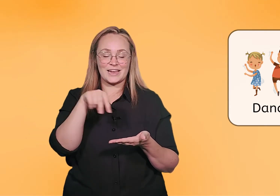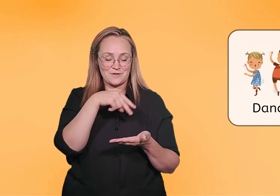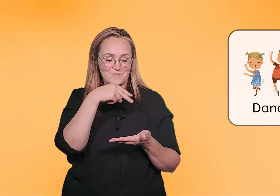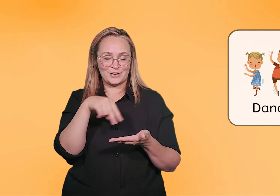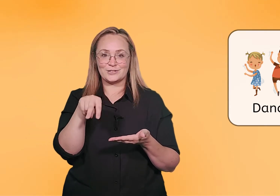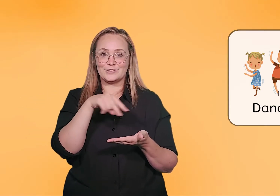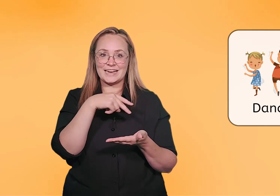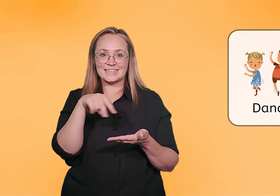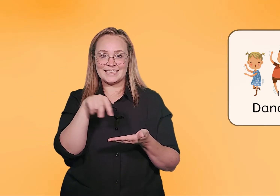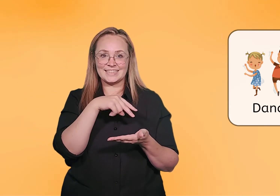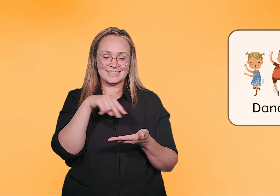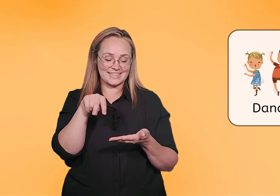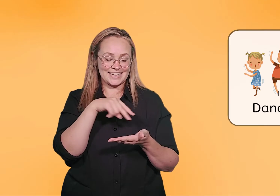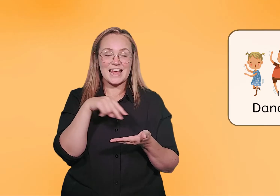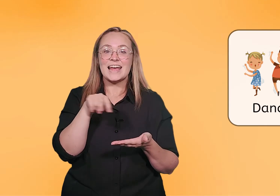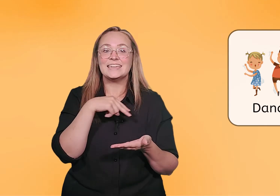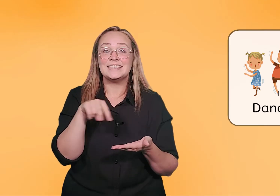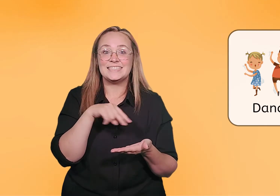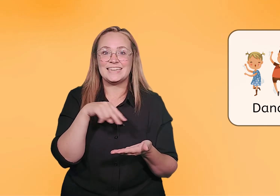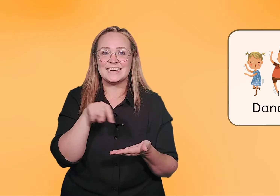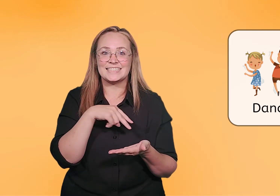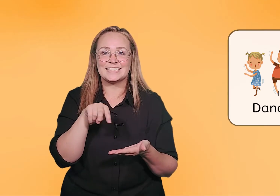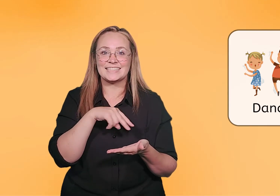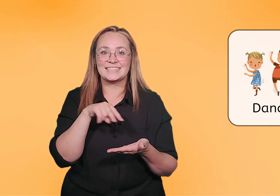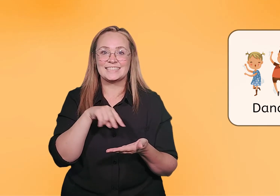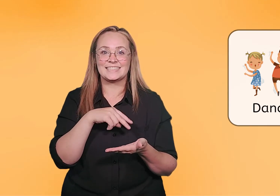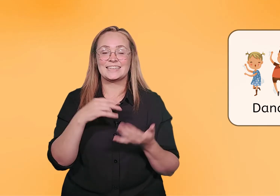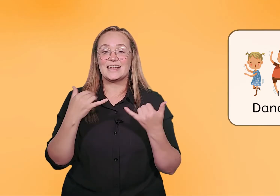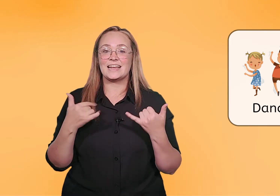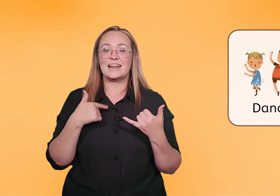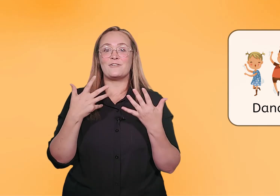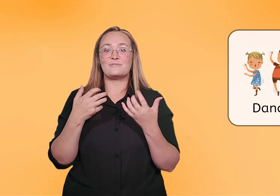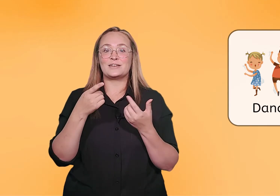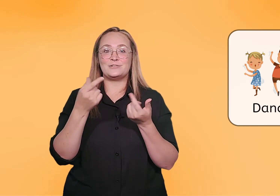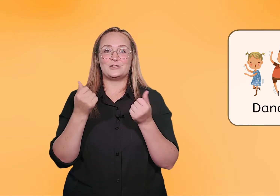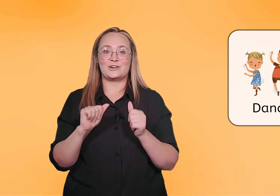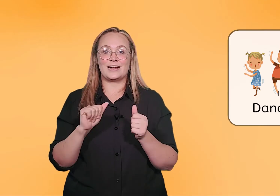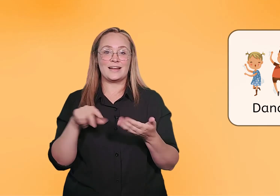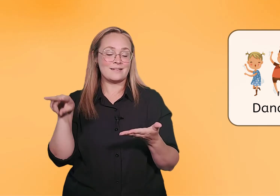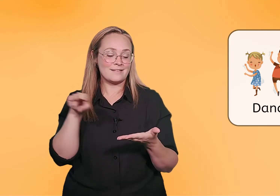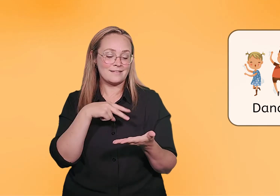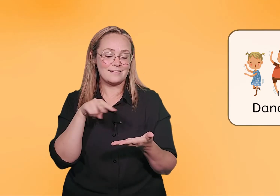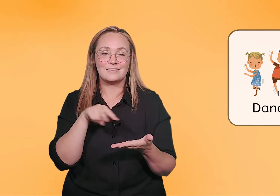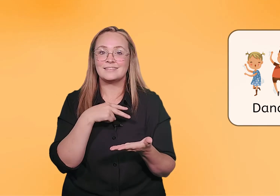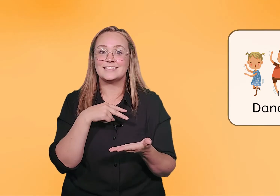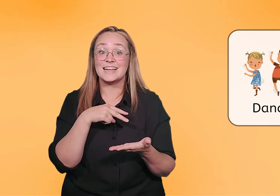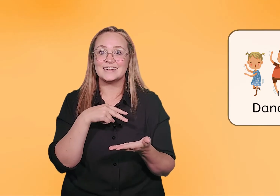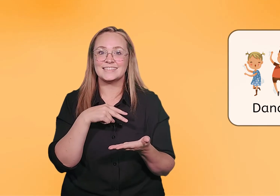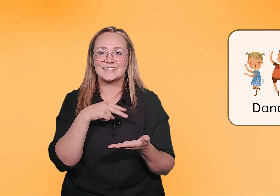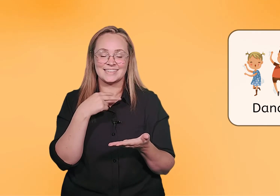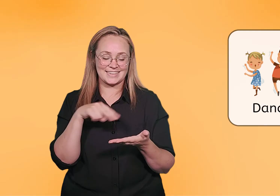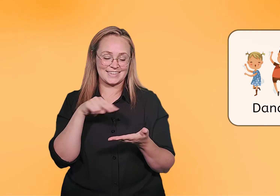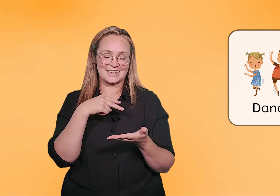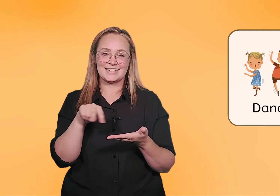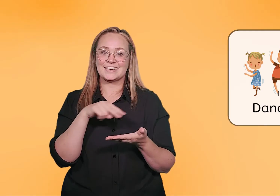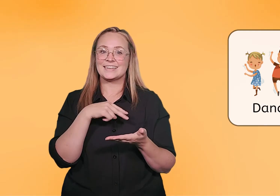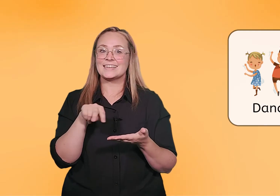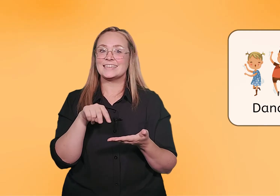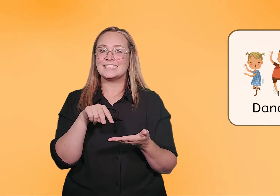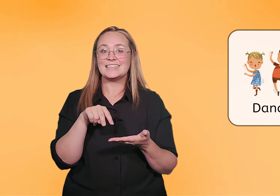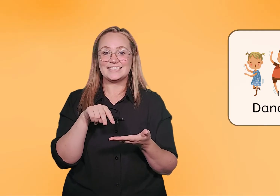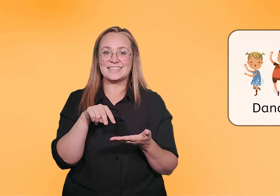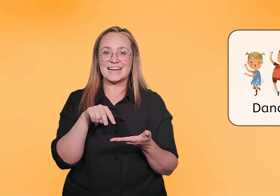like your fingers are dancing. Dance. Now I want you to try. Dance, dance.